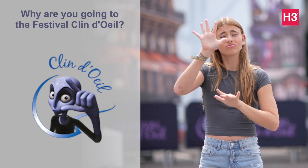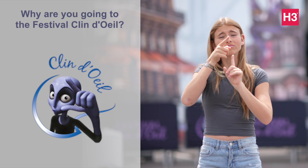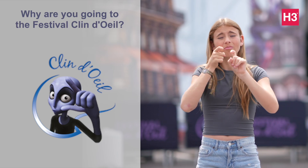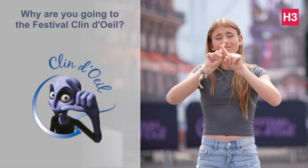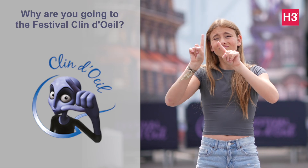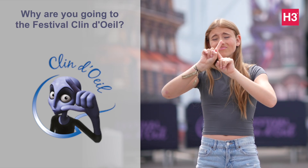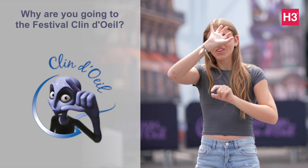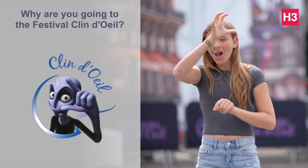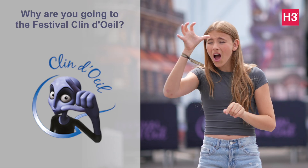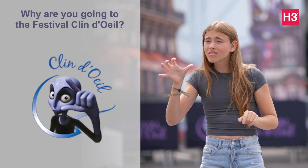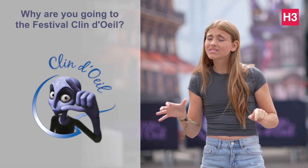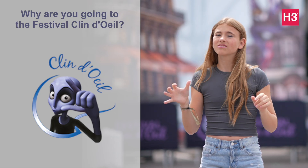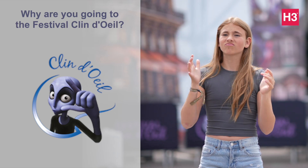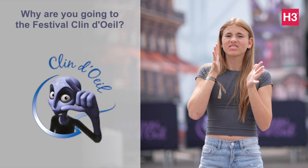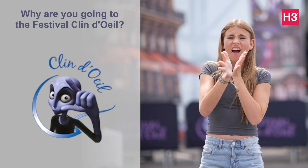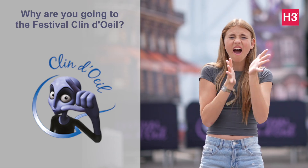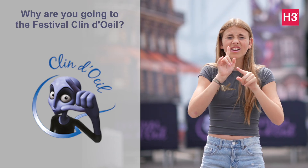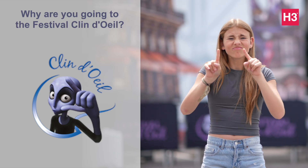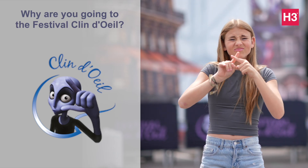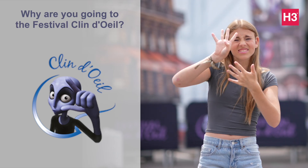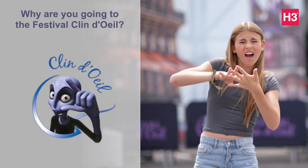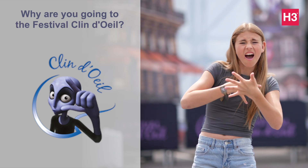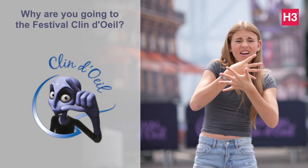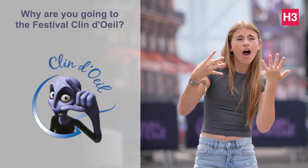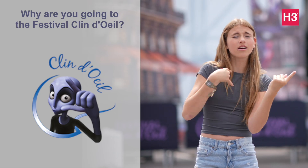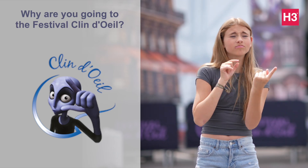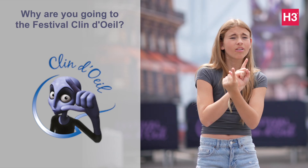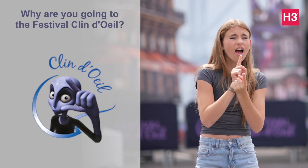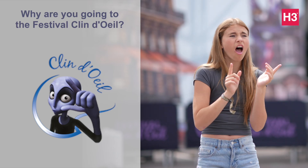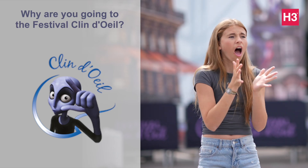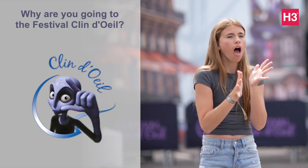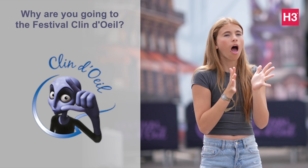each with different sign language backgrounds.